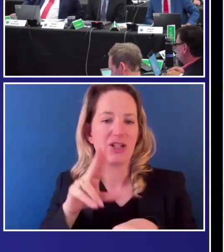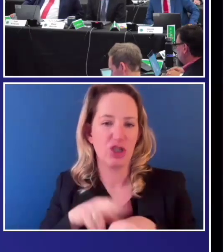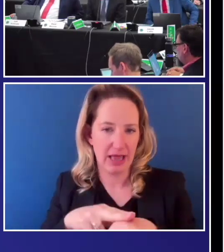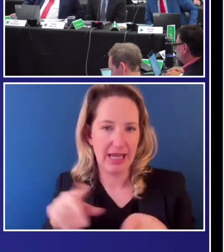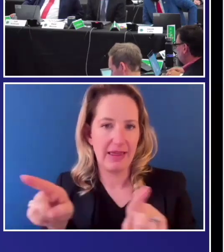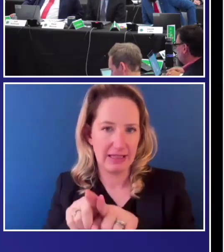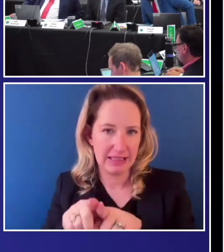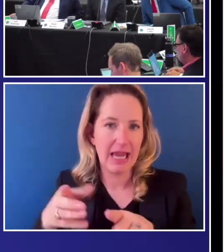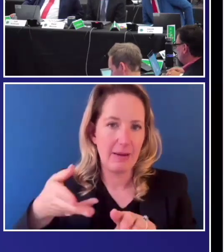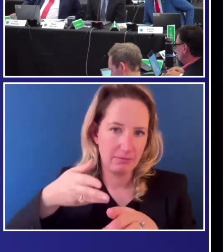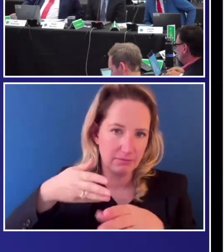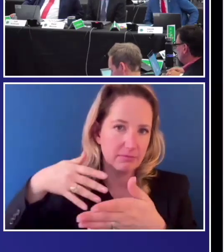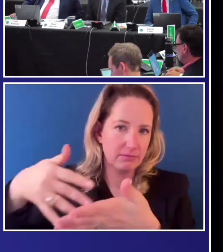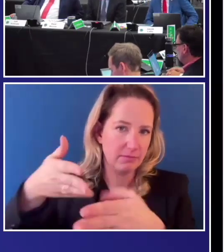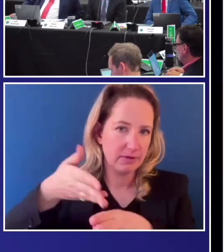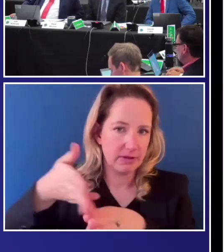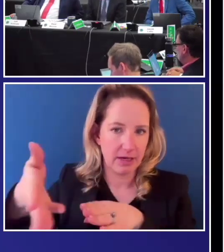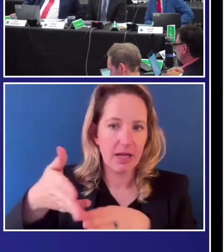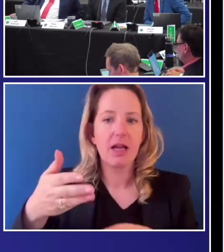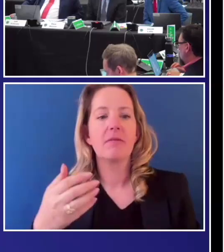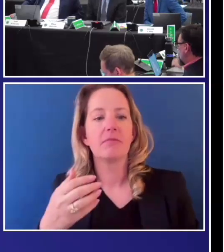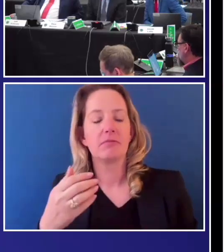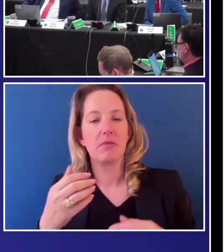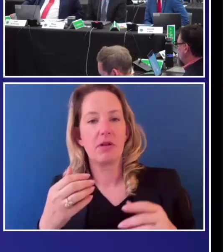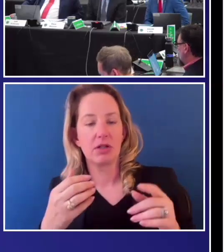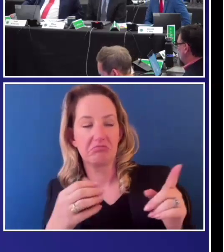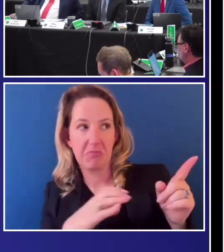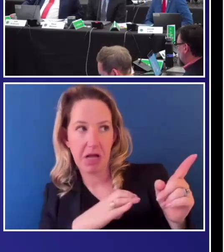So Congress here was attempting to,